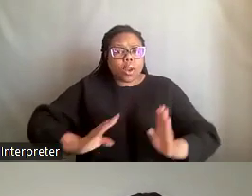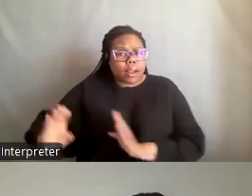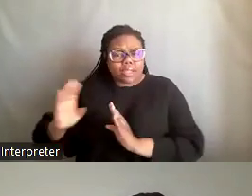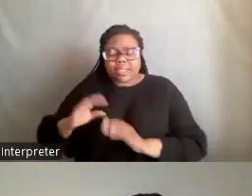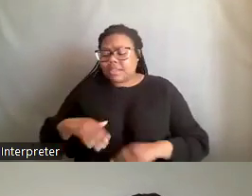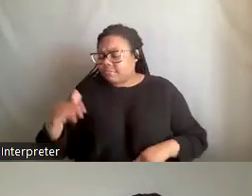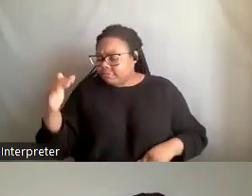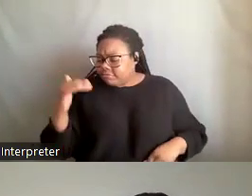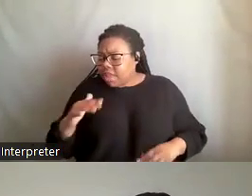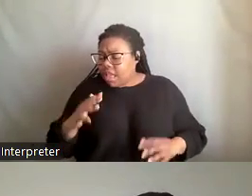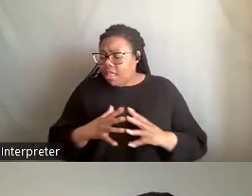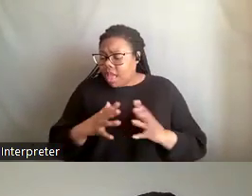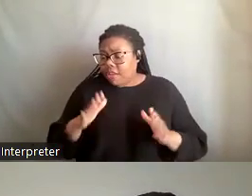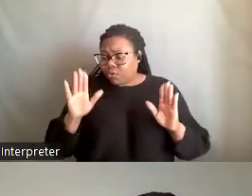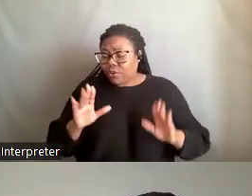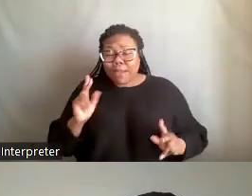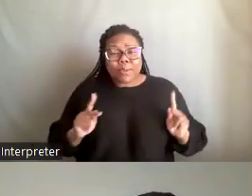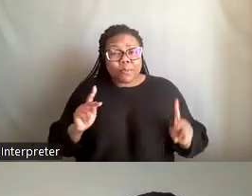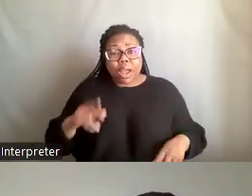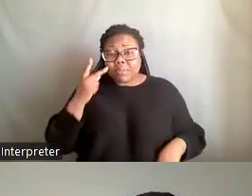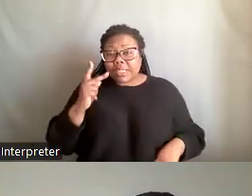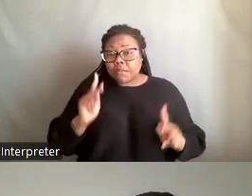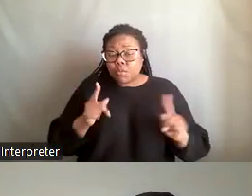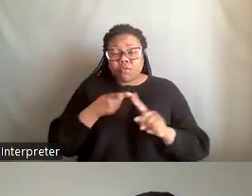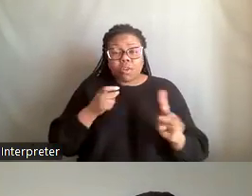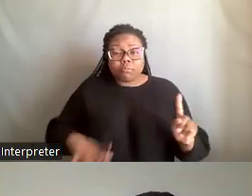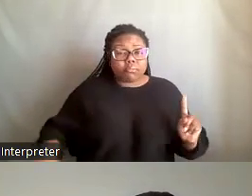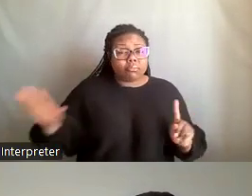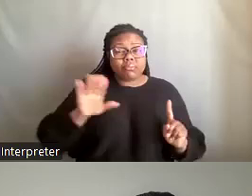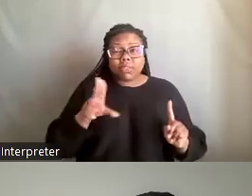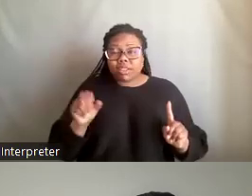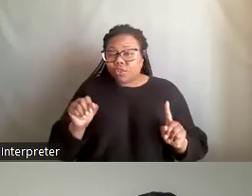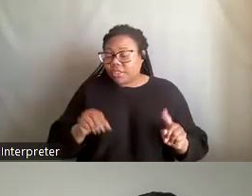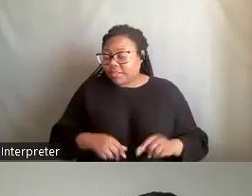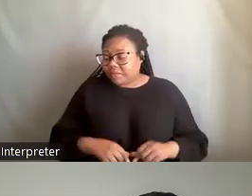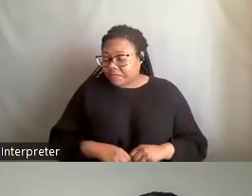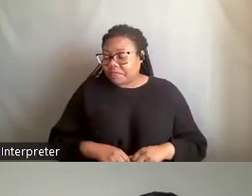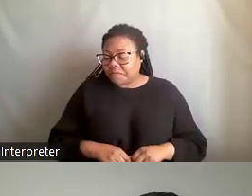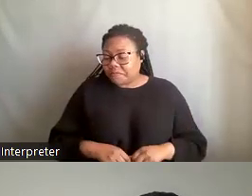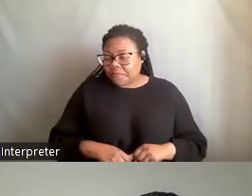labor organizing. Lots of great folks. I'm seeing people from all over